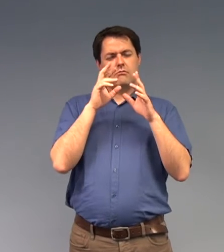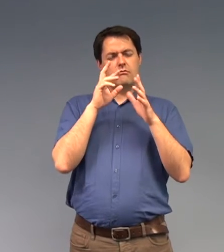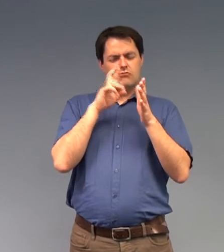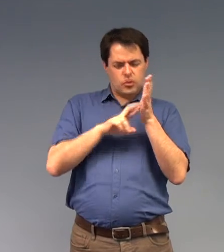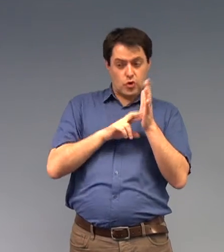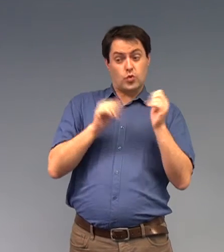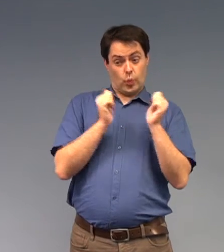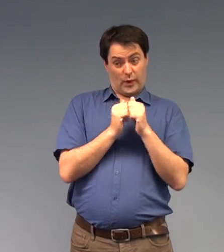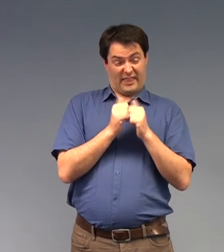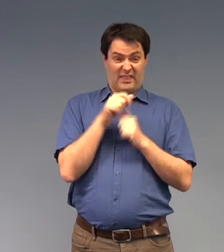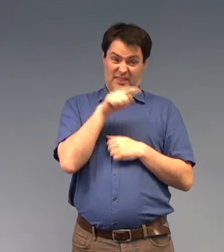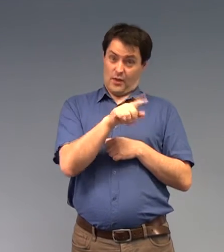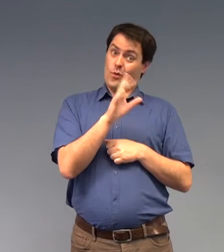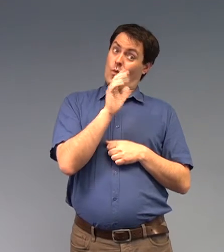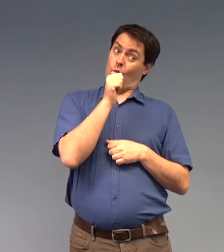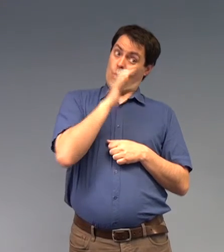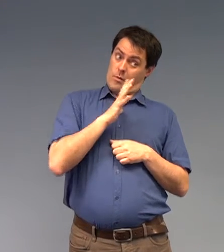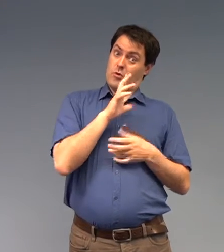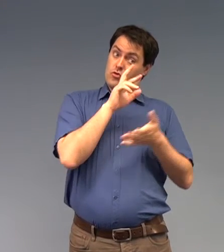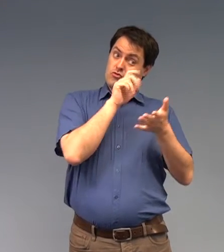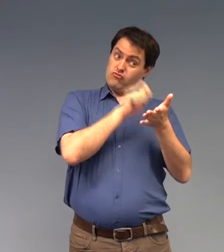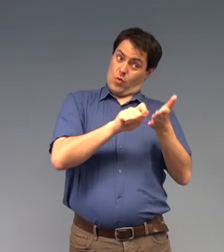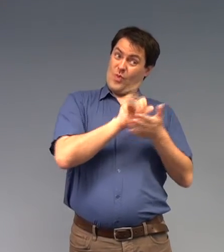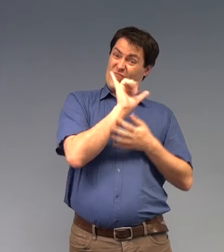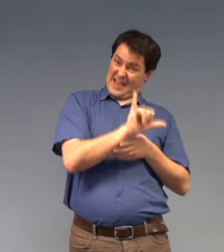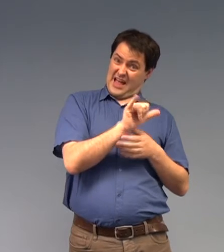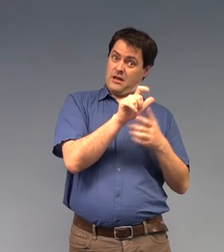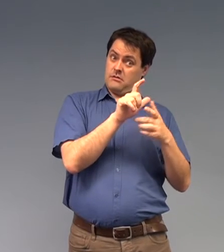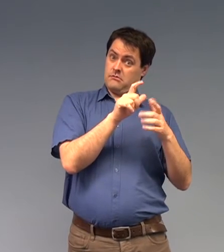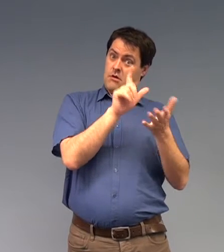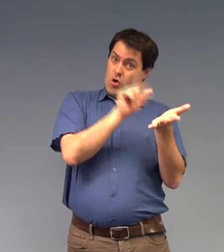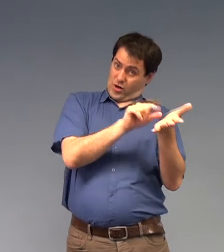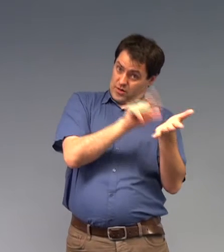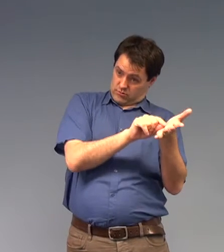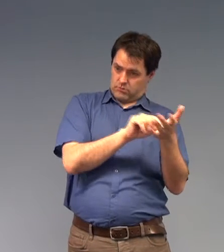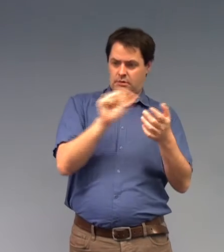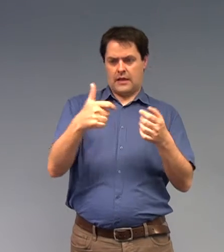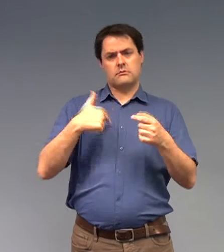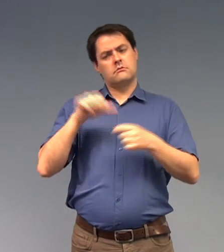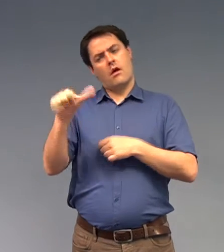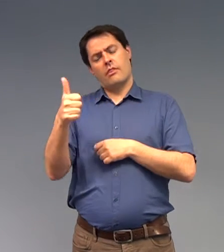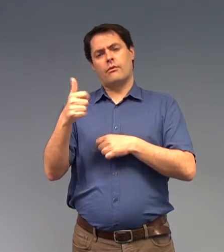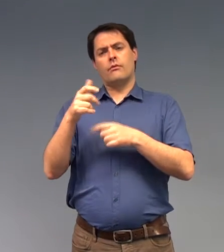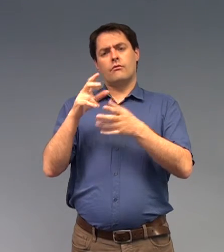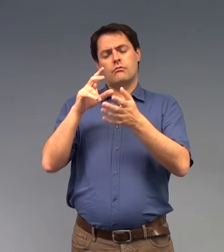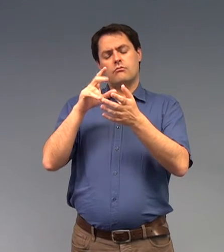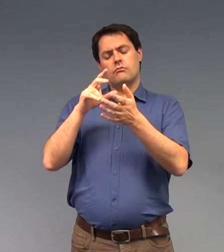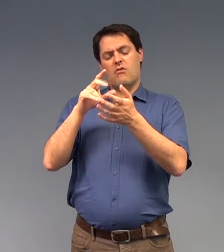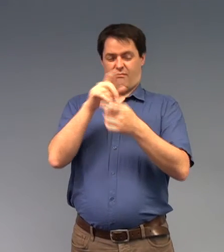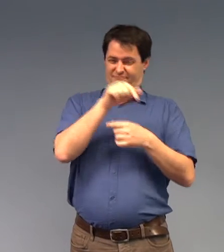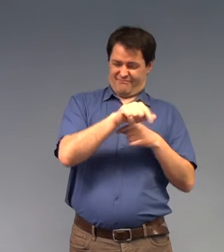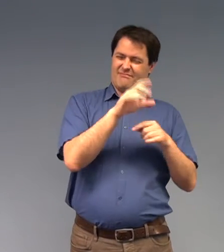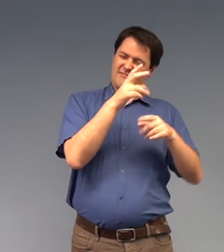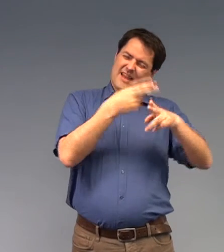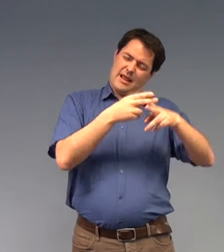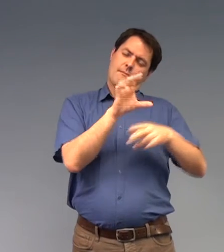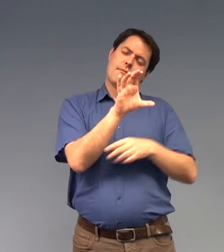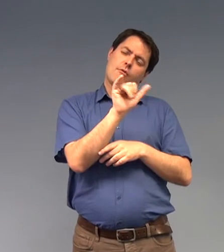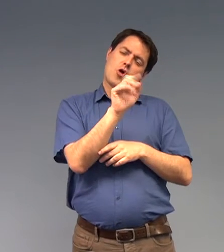In the next slide we see also that the woman who wrote the previous article, Britta Carty,